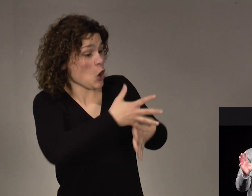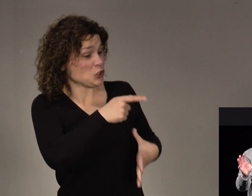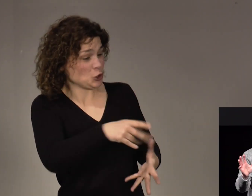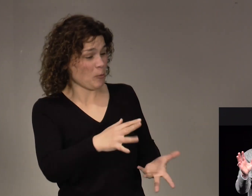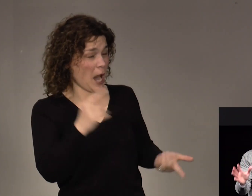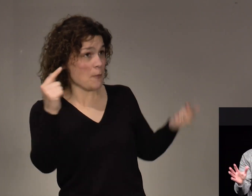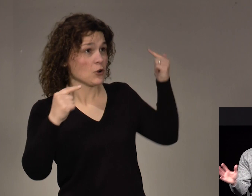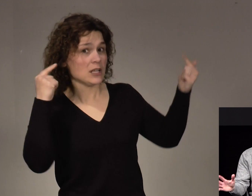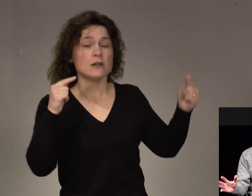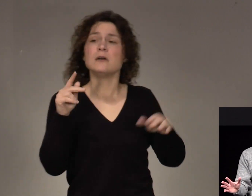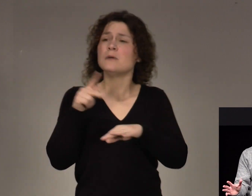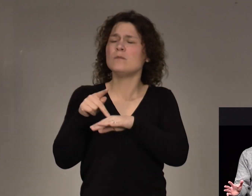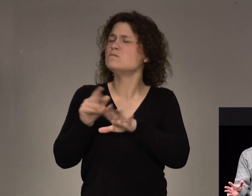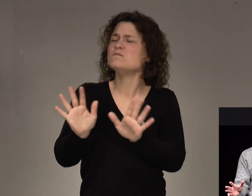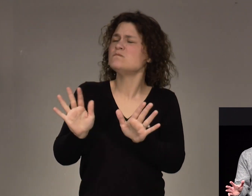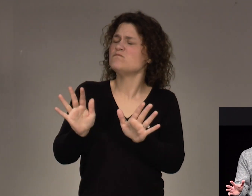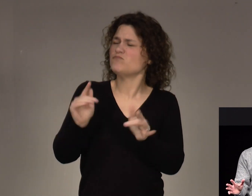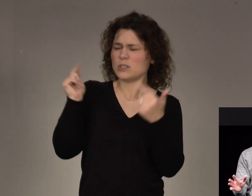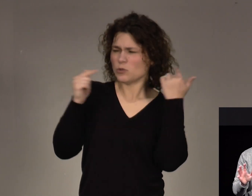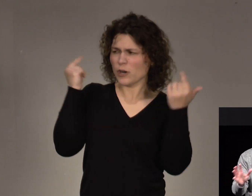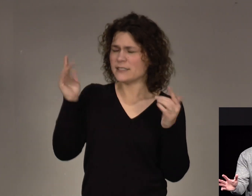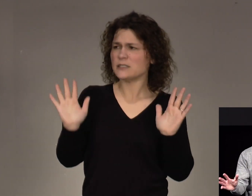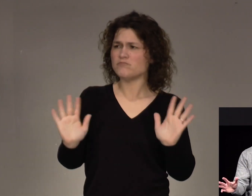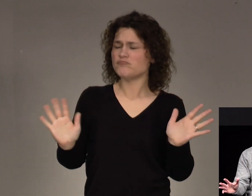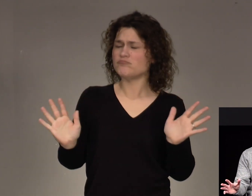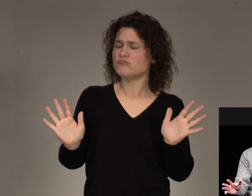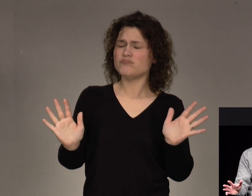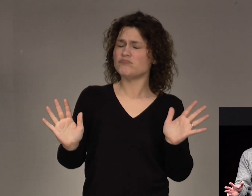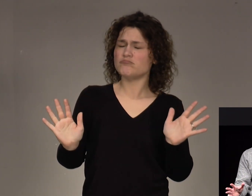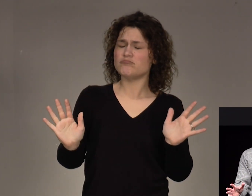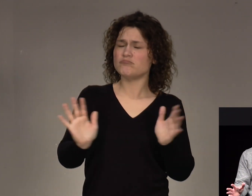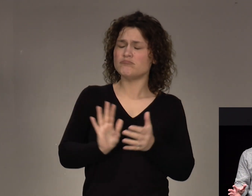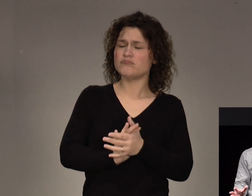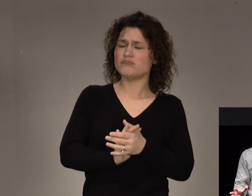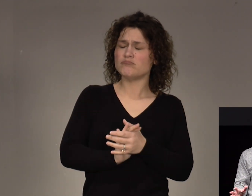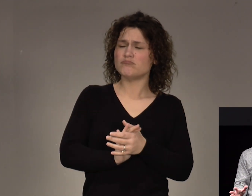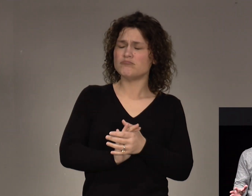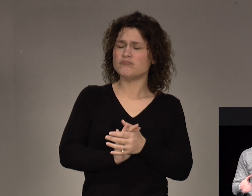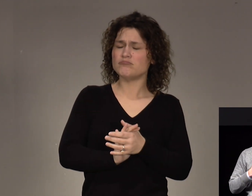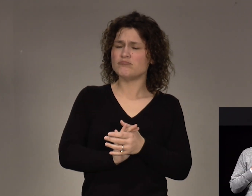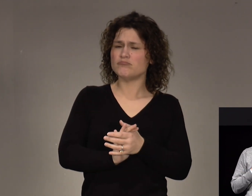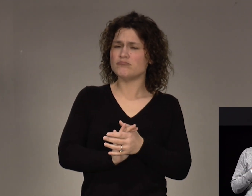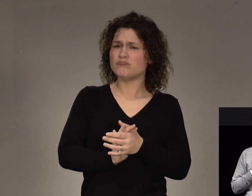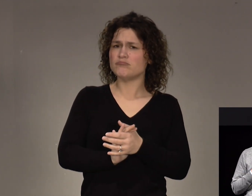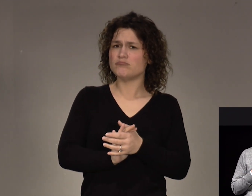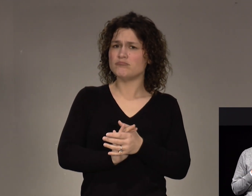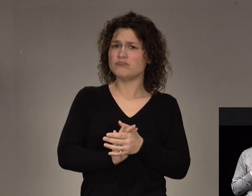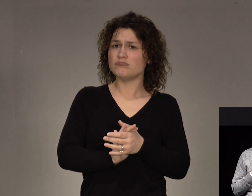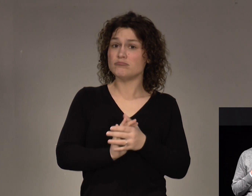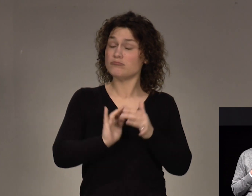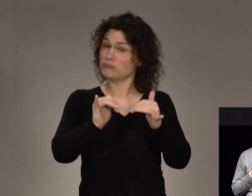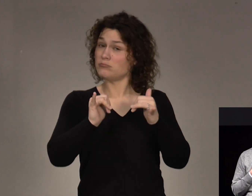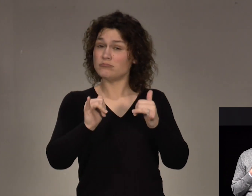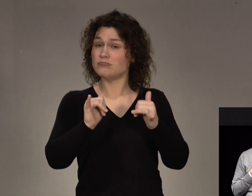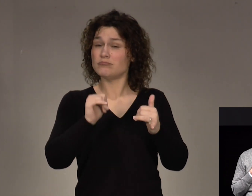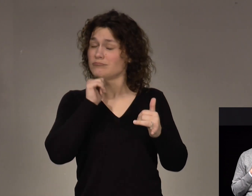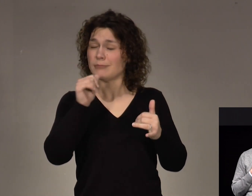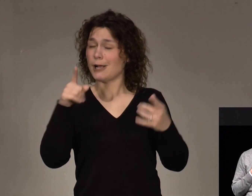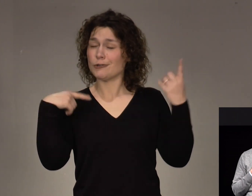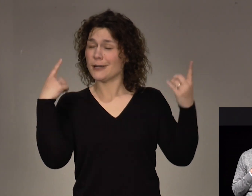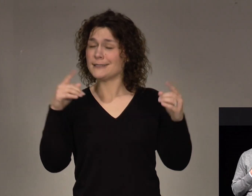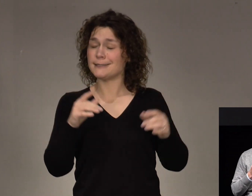said, "I am NOT crazy! I'm not crazy." And I'm not crazy either. "The